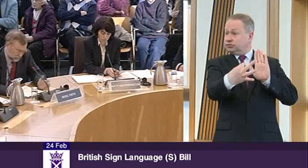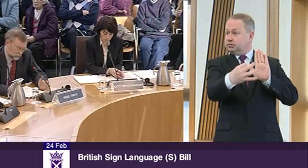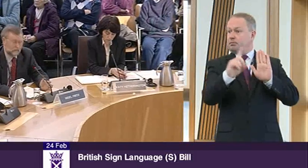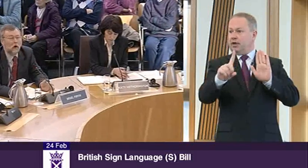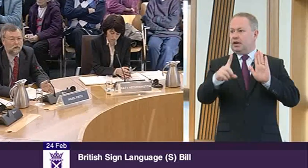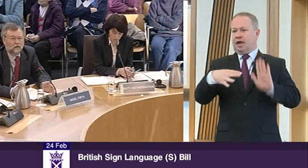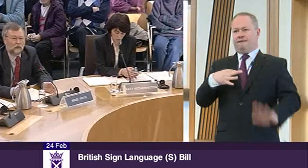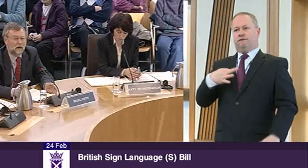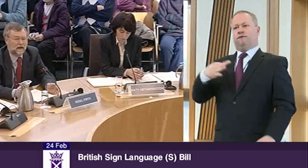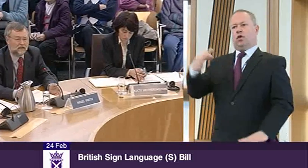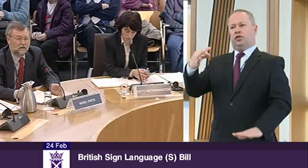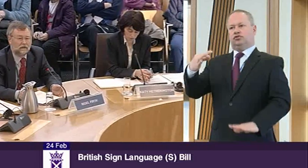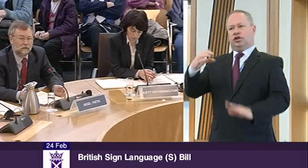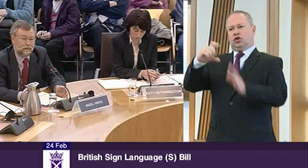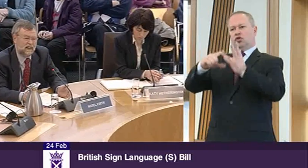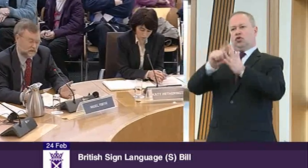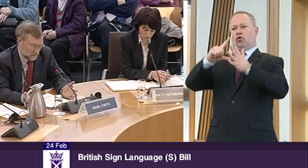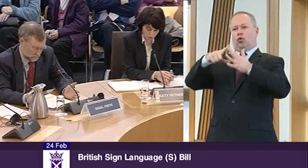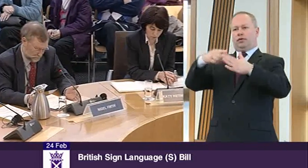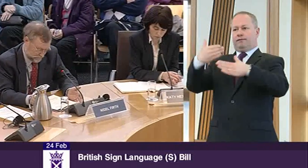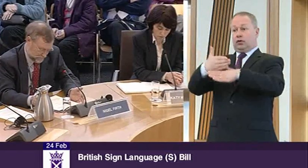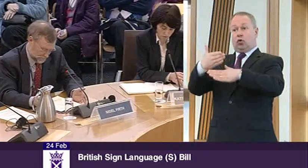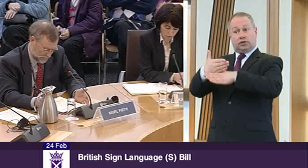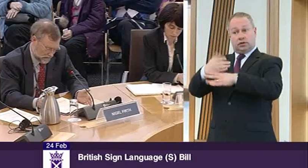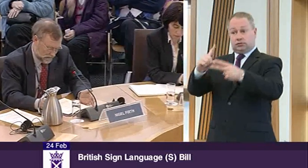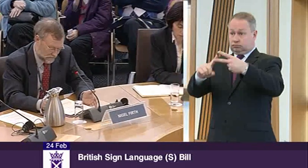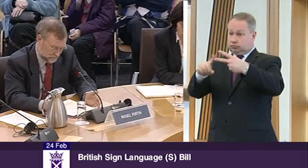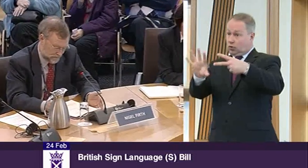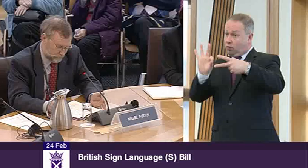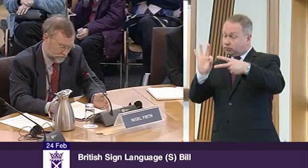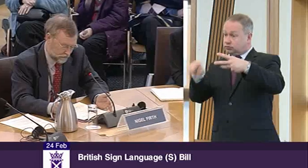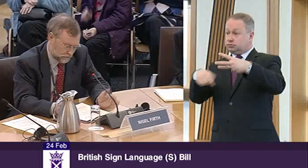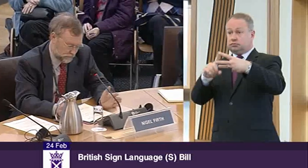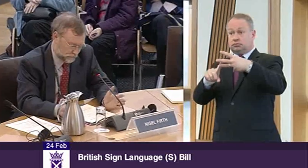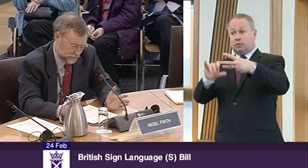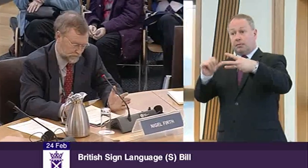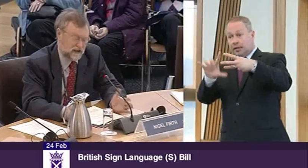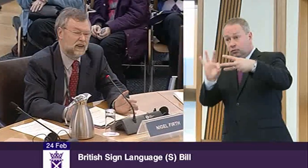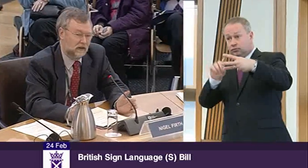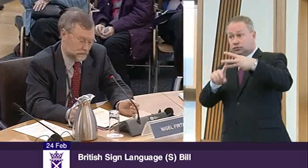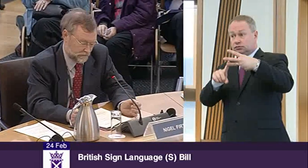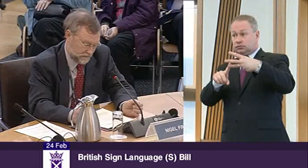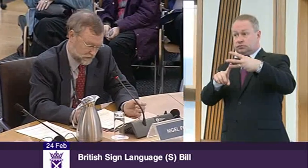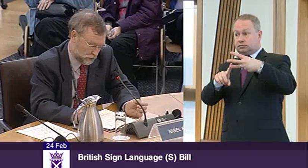voluntary code of conduct or guidance is a second option, and a third would be to reinterpret